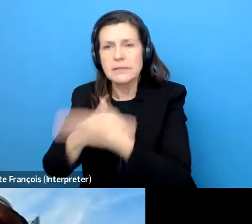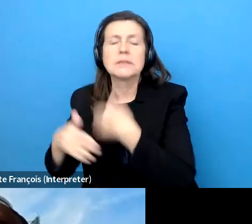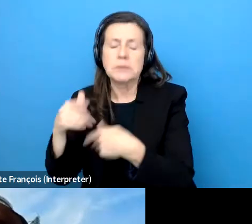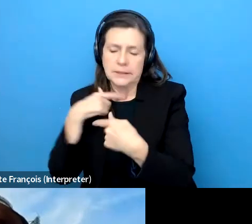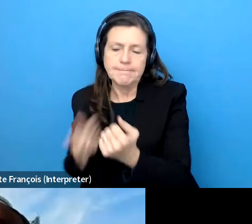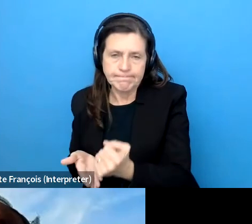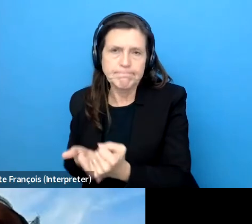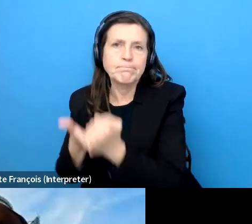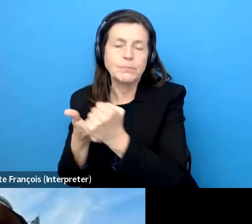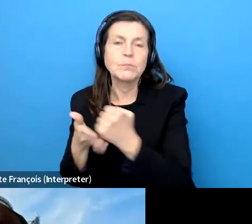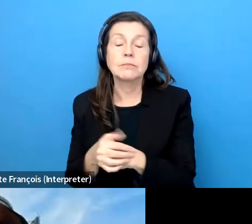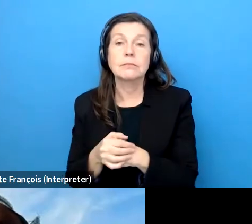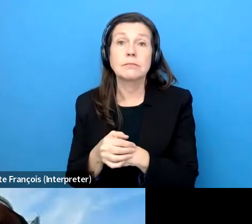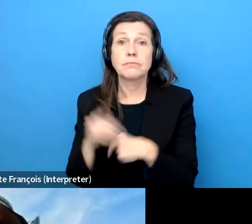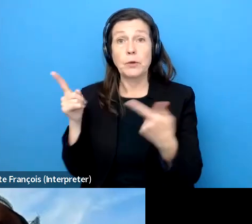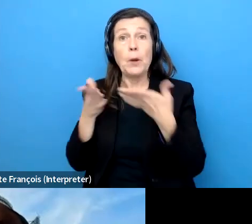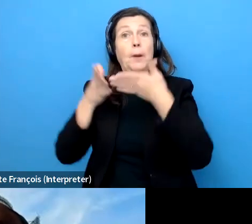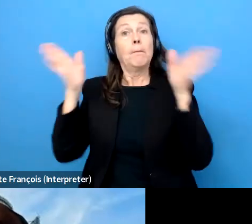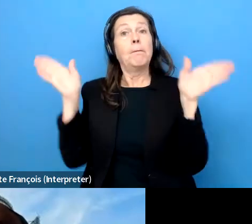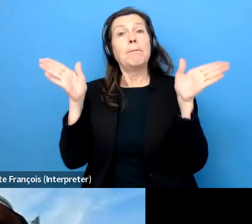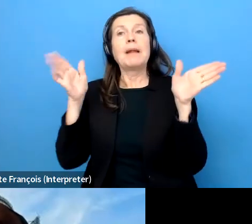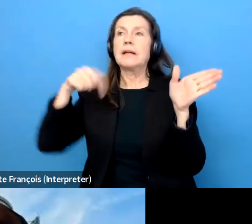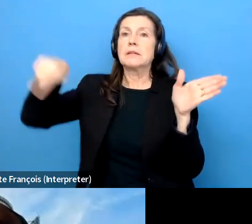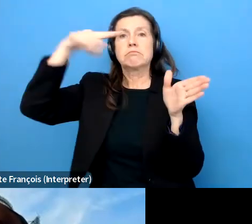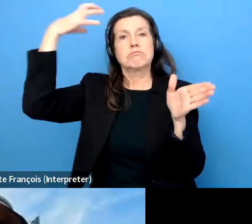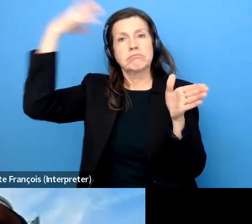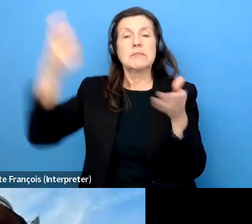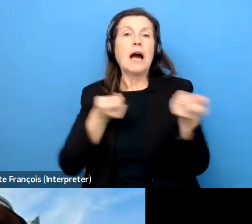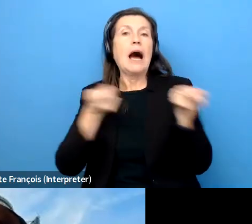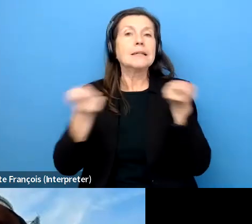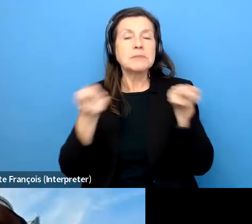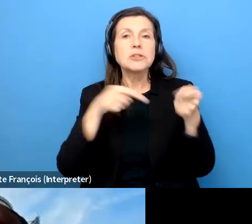If the public administrations in charge of children without parental care fail